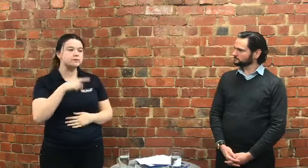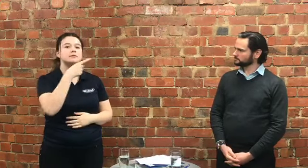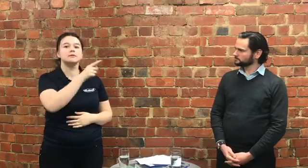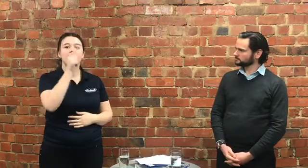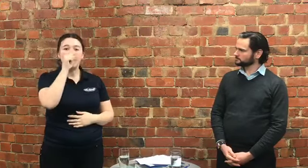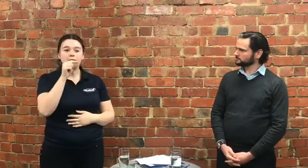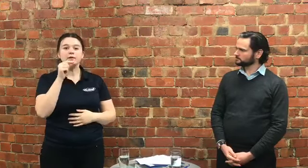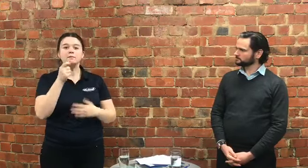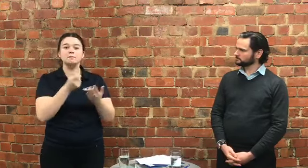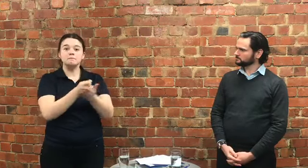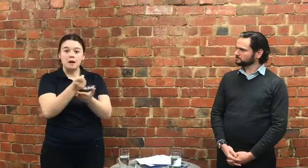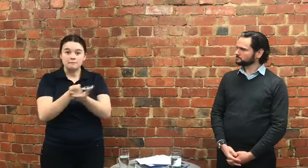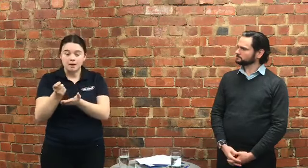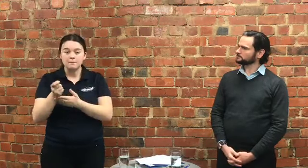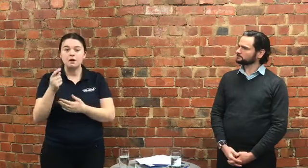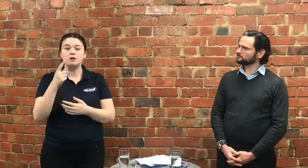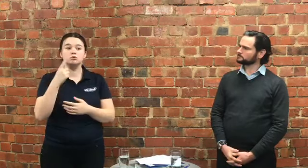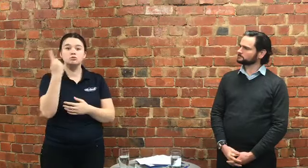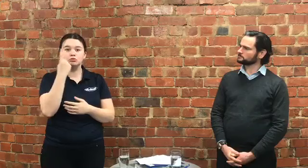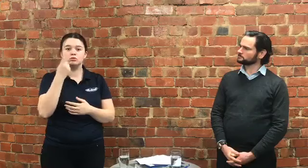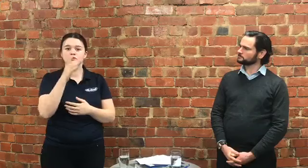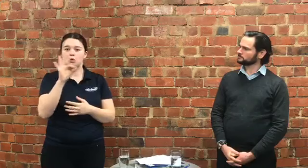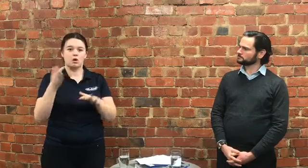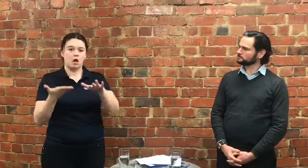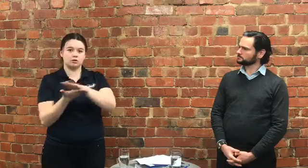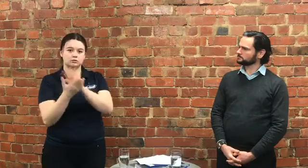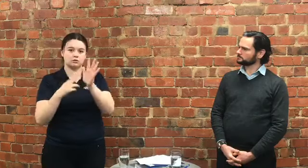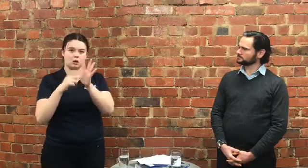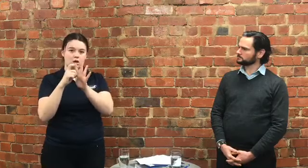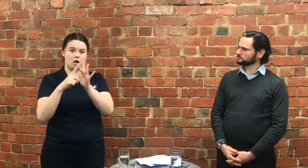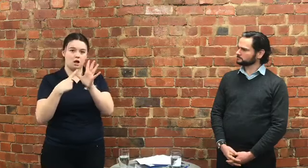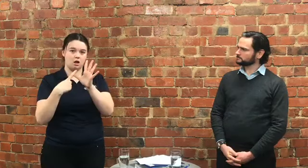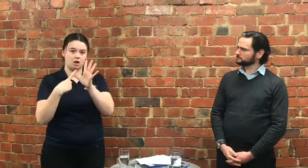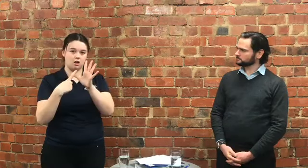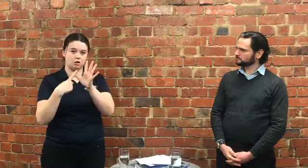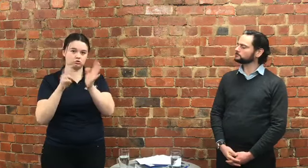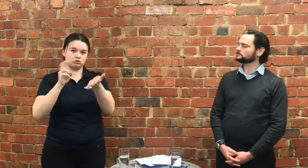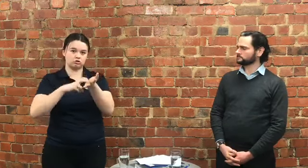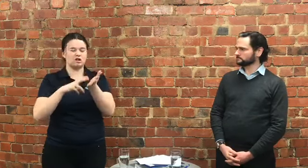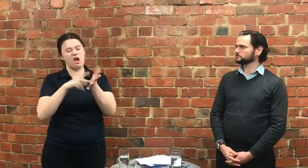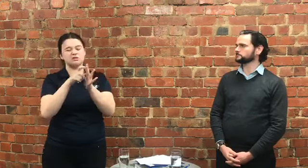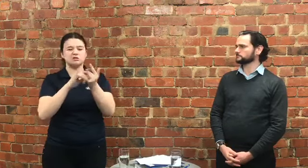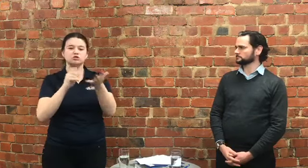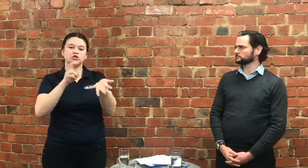and it gives you a little more freedom, because what happens is - those